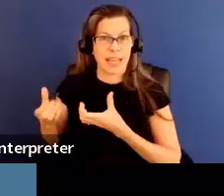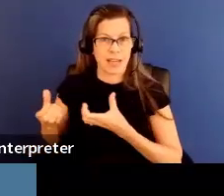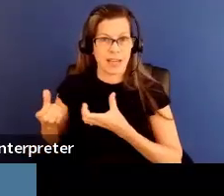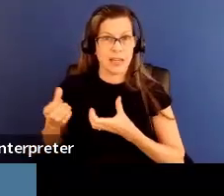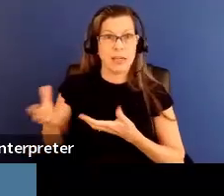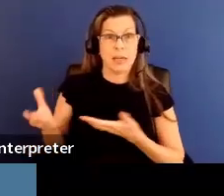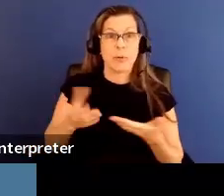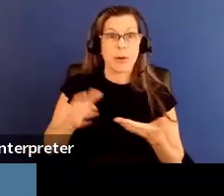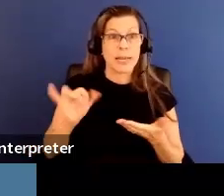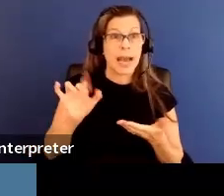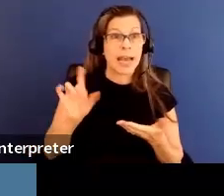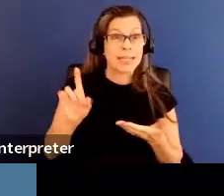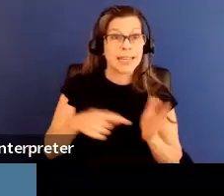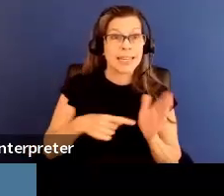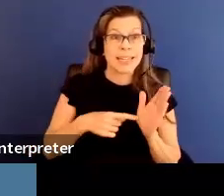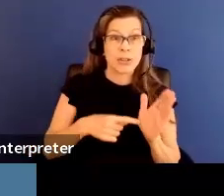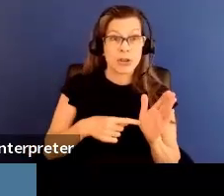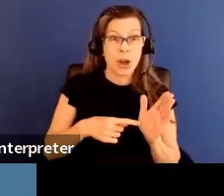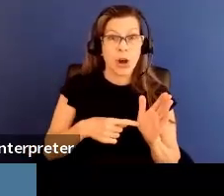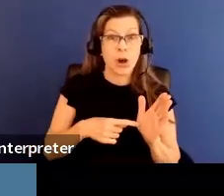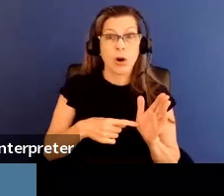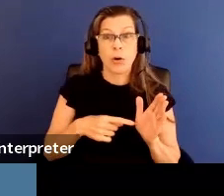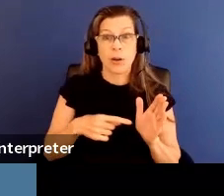and also have